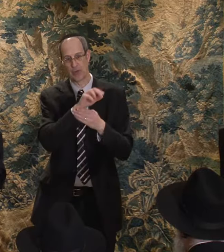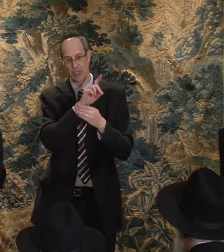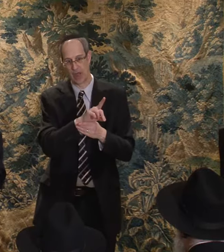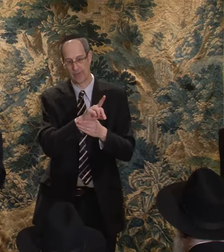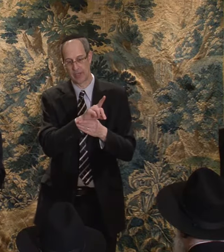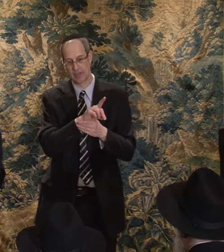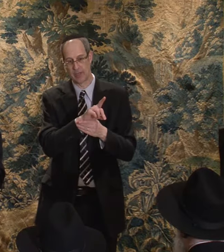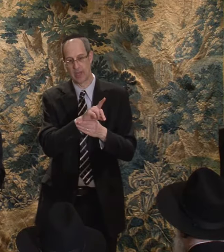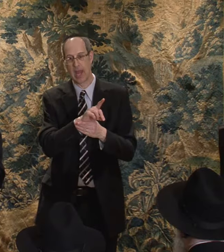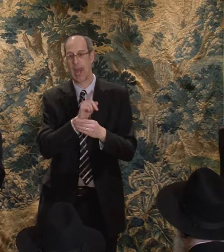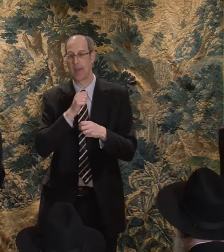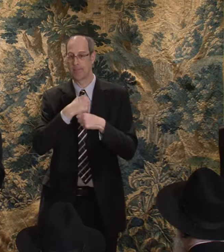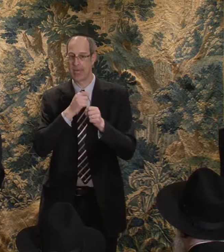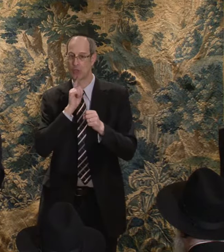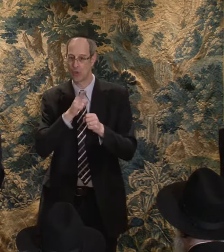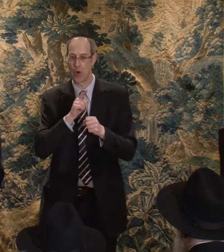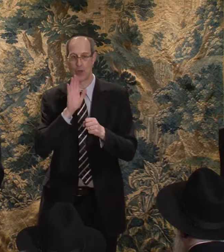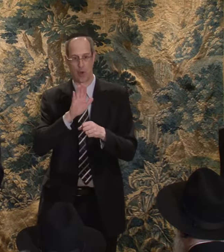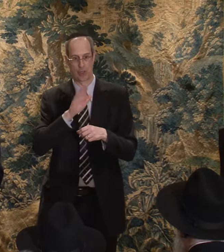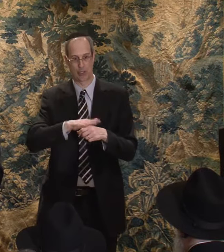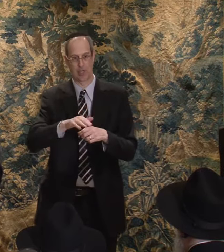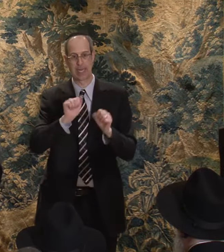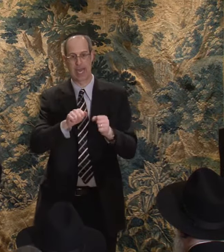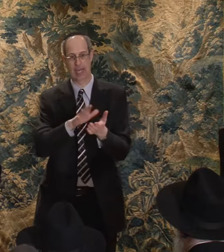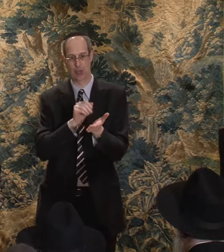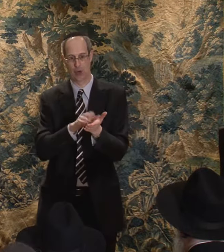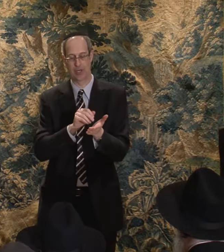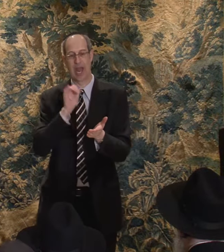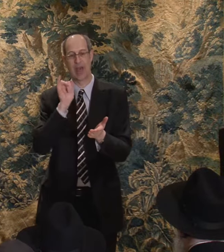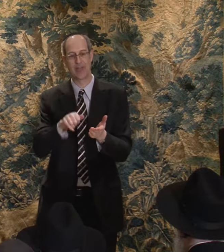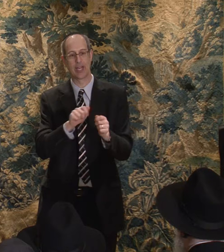those kids are able to learn as well that's what terror shell has said is all